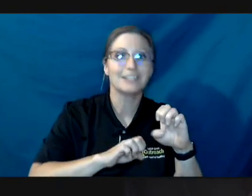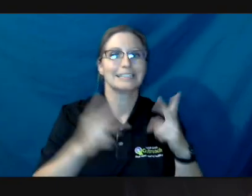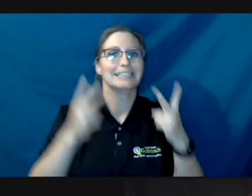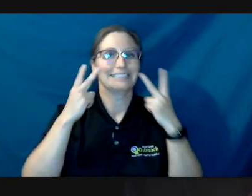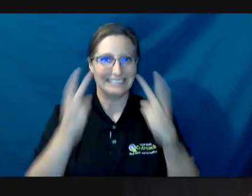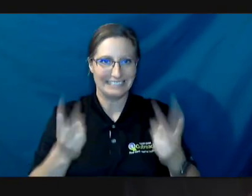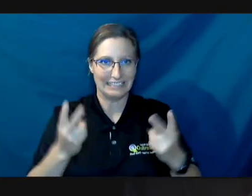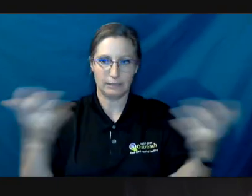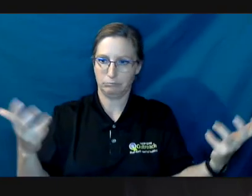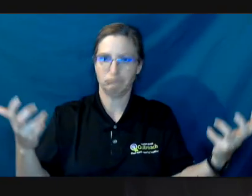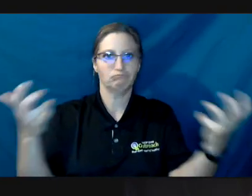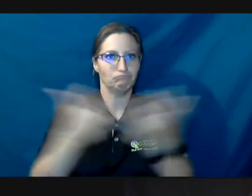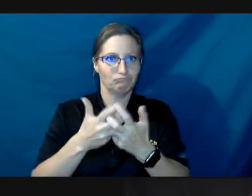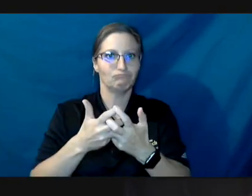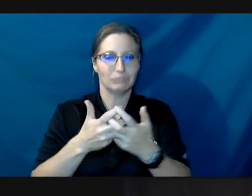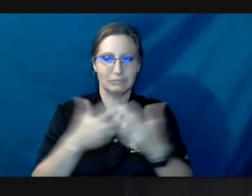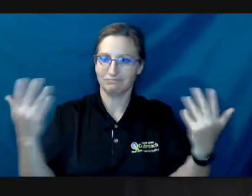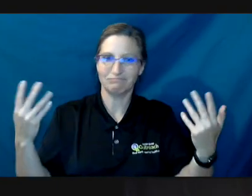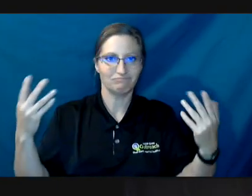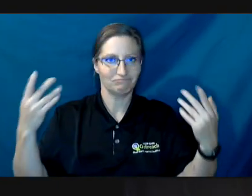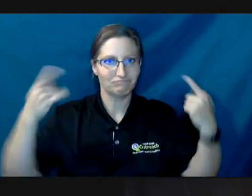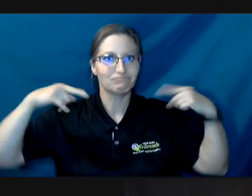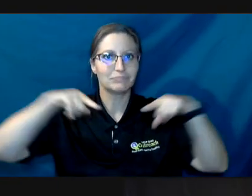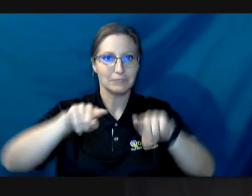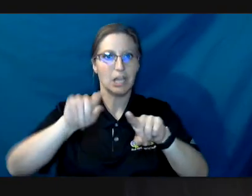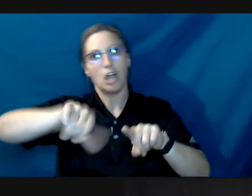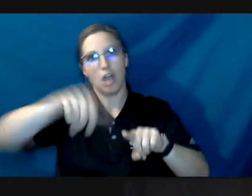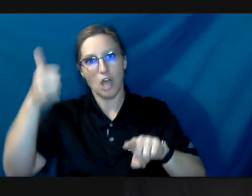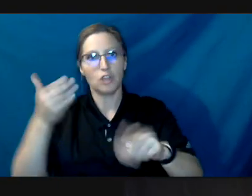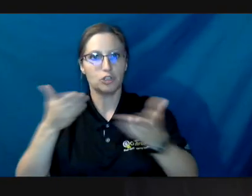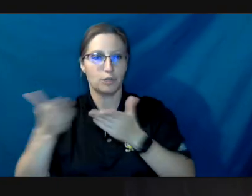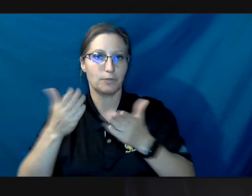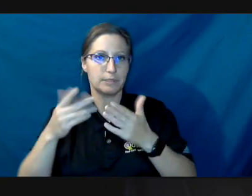and you will see it aligned with all of the other related service providers.